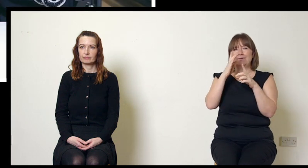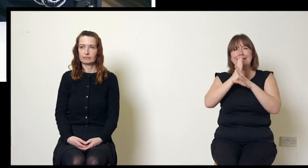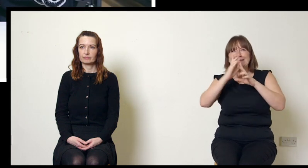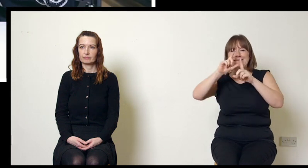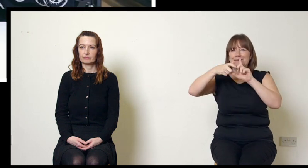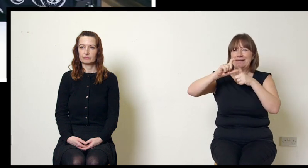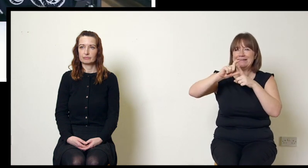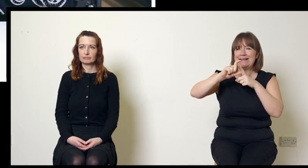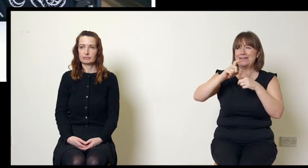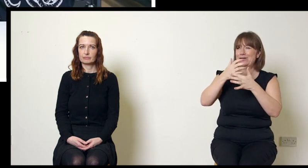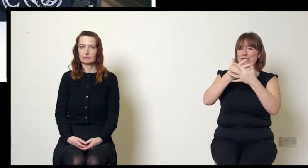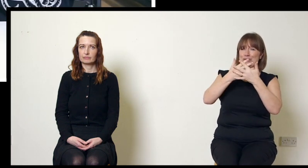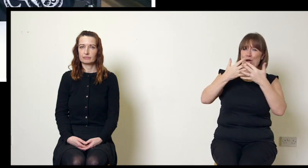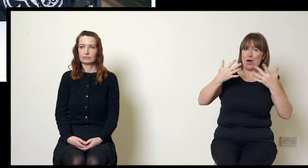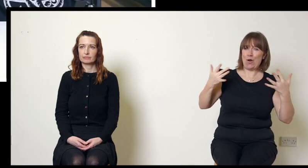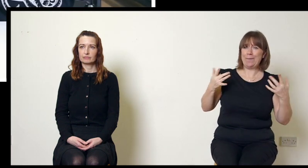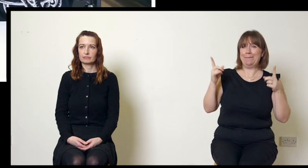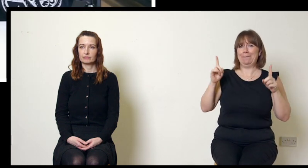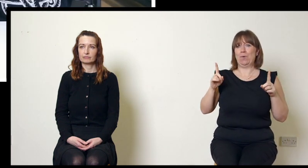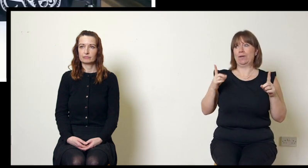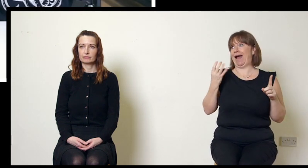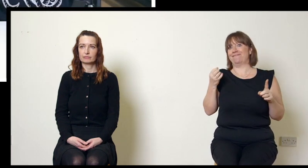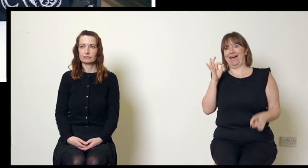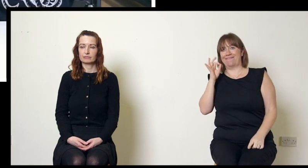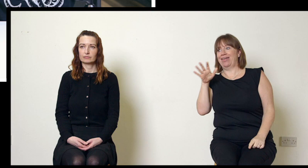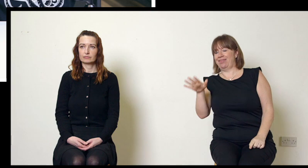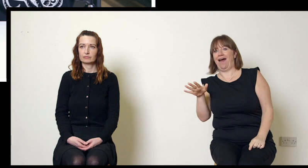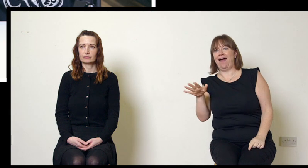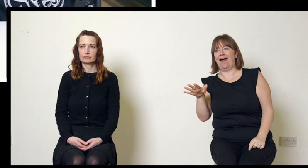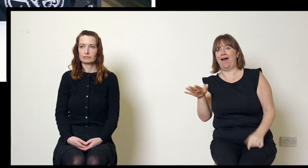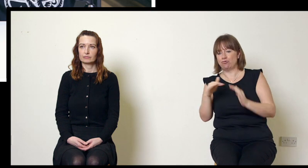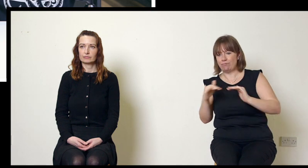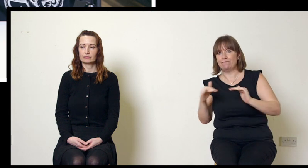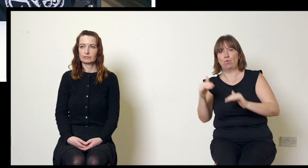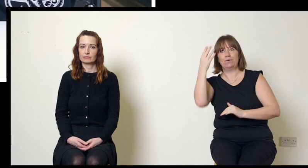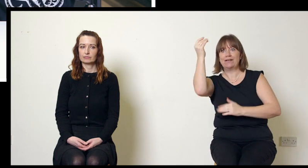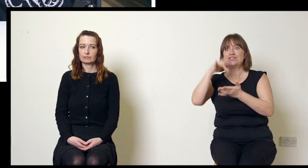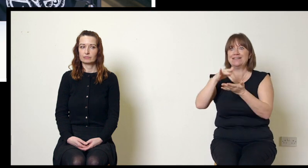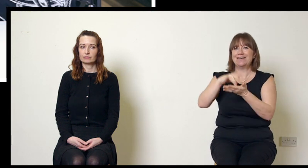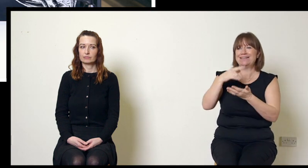And for so many people, because they've got a little cafe coffee shops in the ground floor, the Dementia Centre said It's been amazing